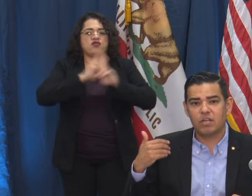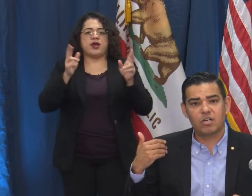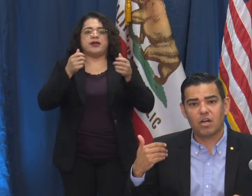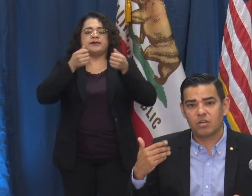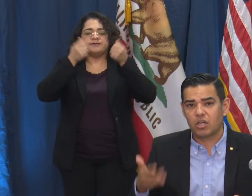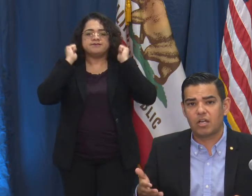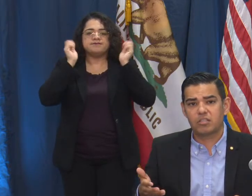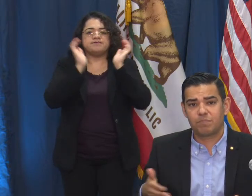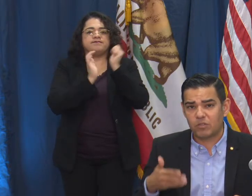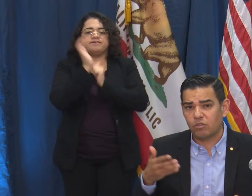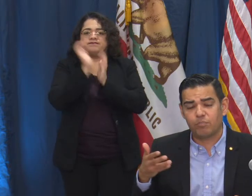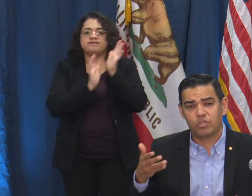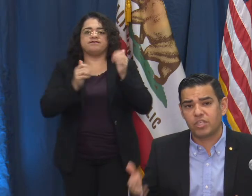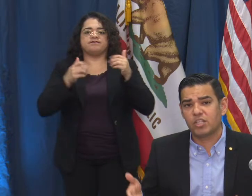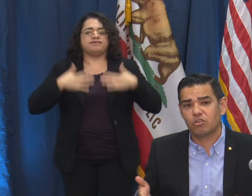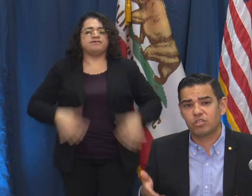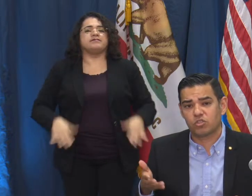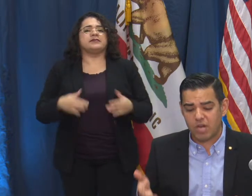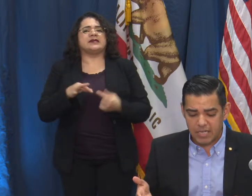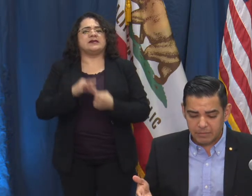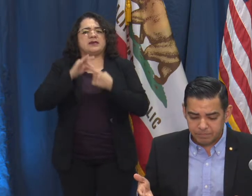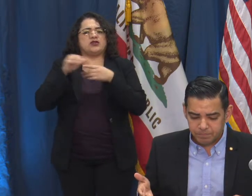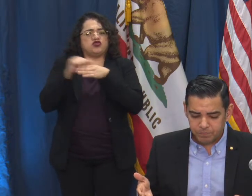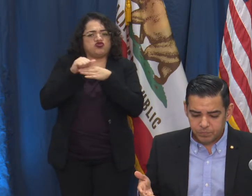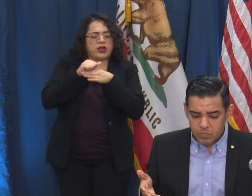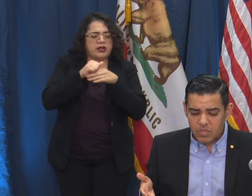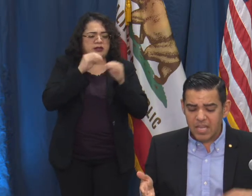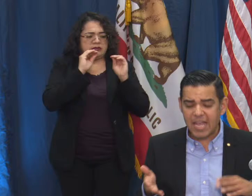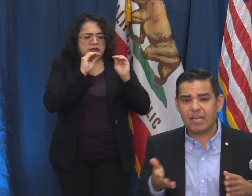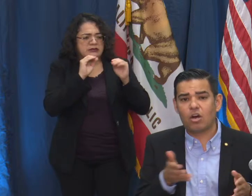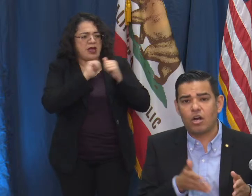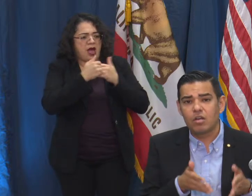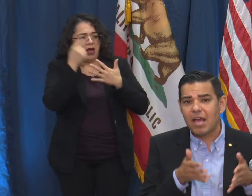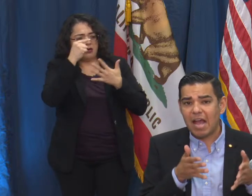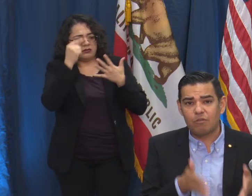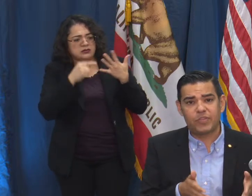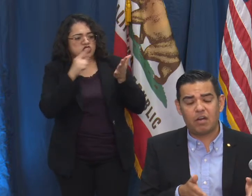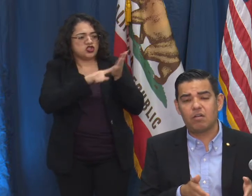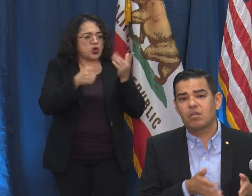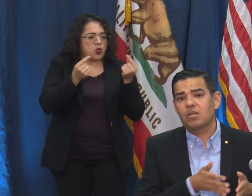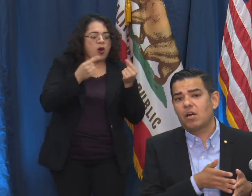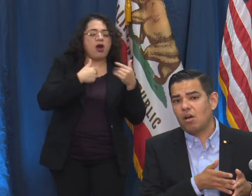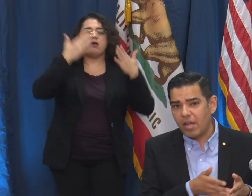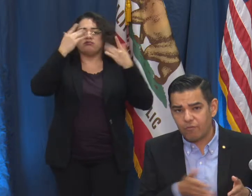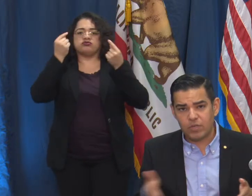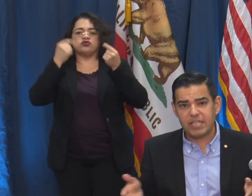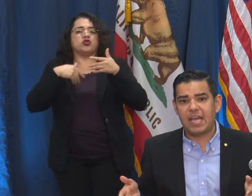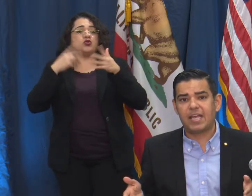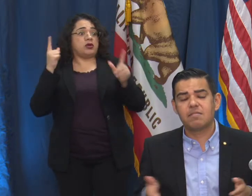undergone special procedures and training, and are out there every day